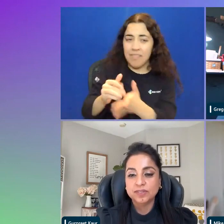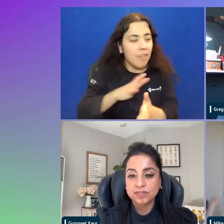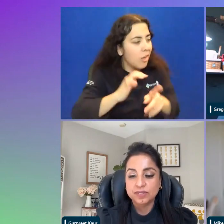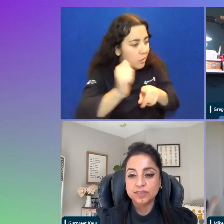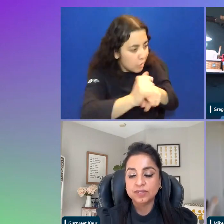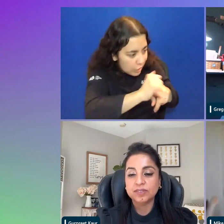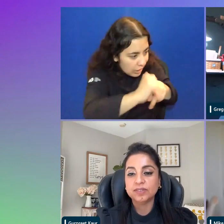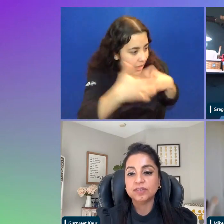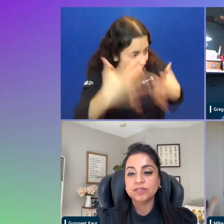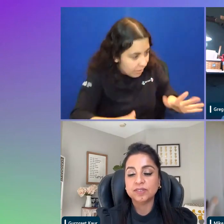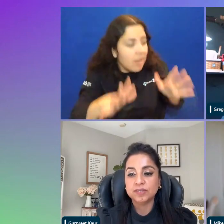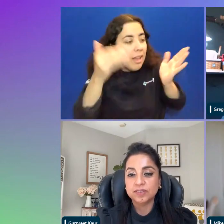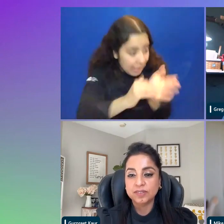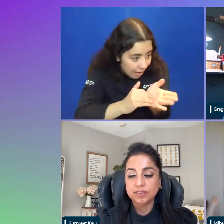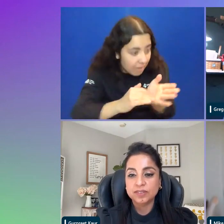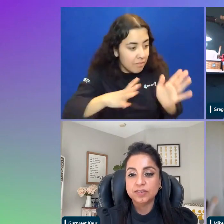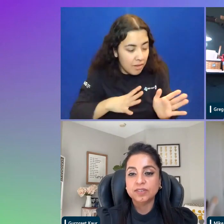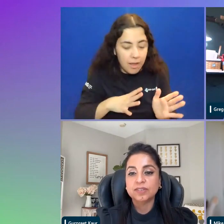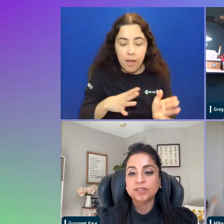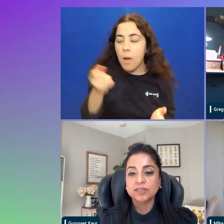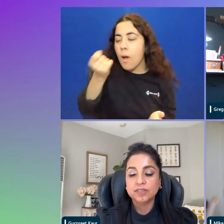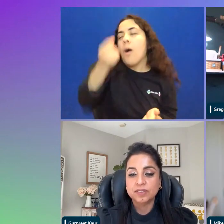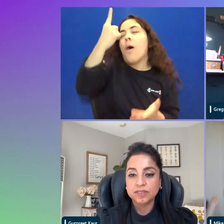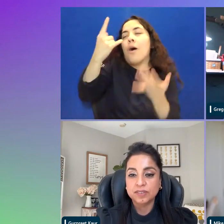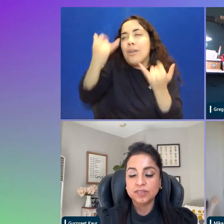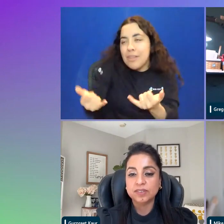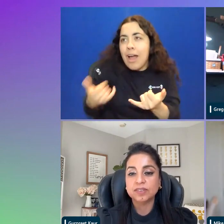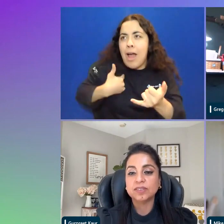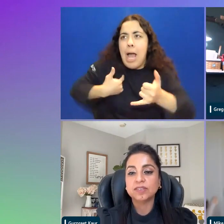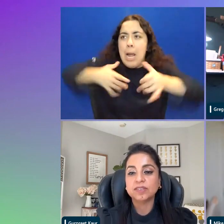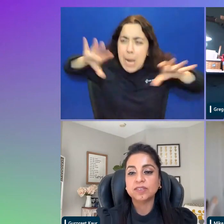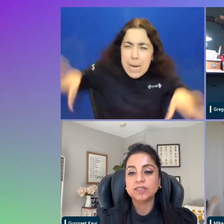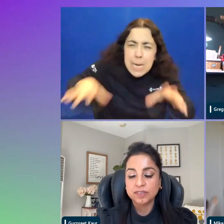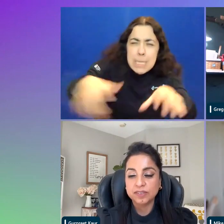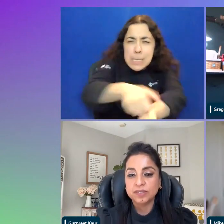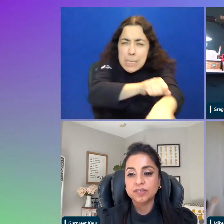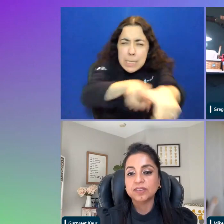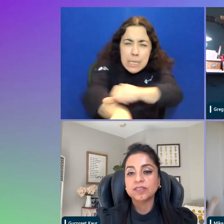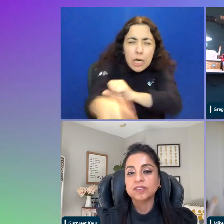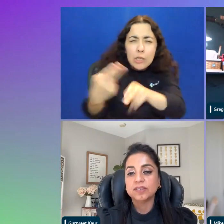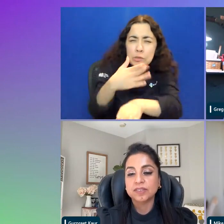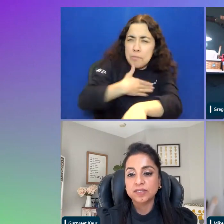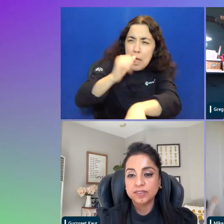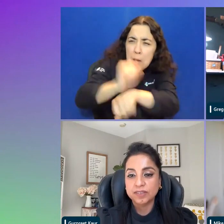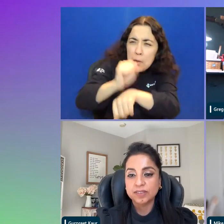again. And we did it again. Like, oh, now I'm actually like getting my hands dirty. I'm in there using it and I'm realizing